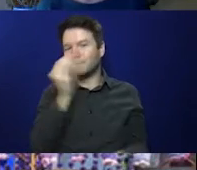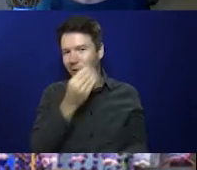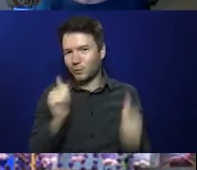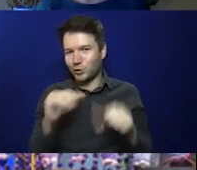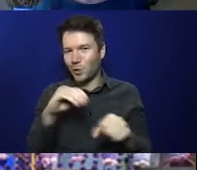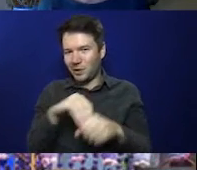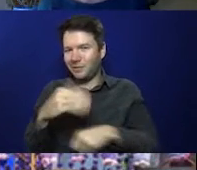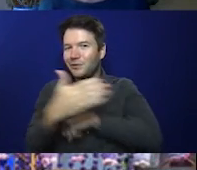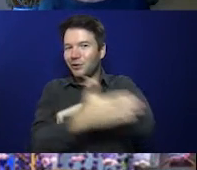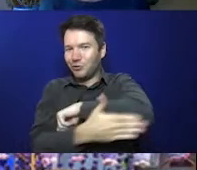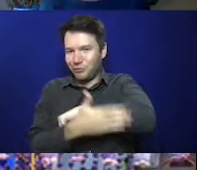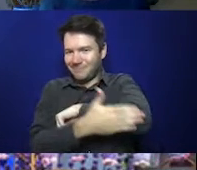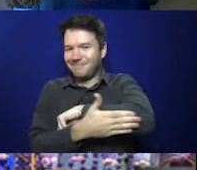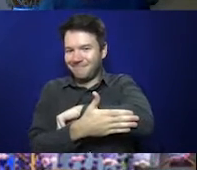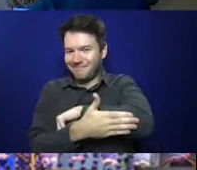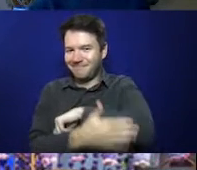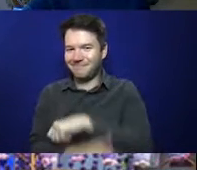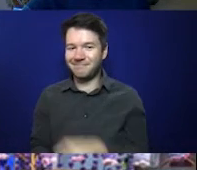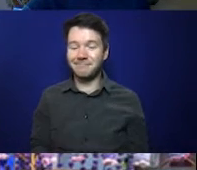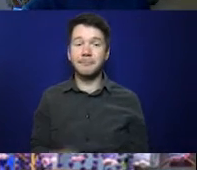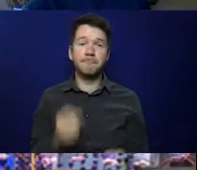Show in general in the country.